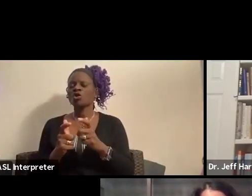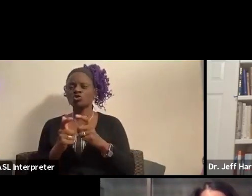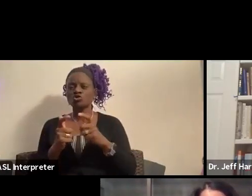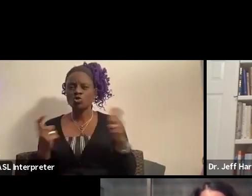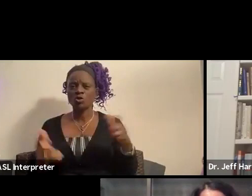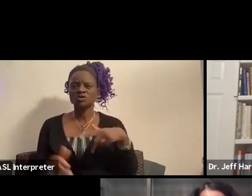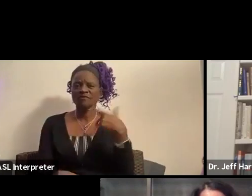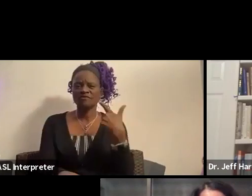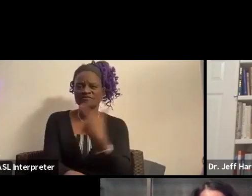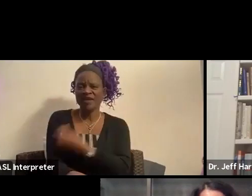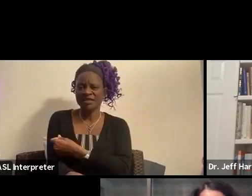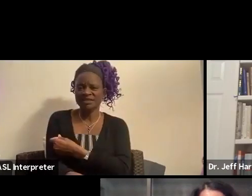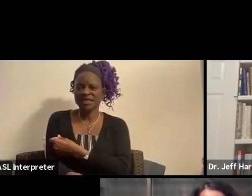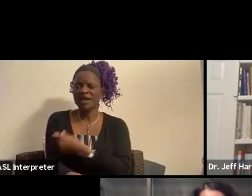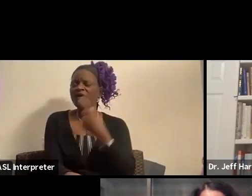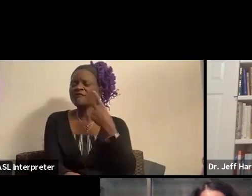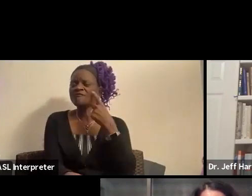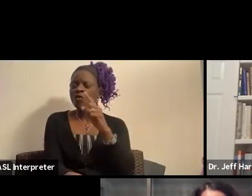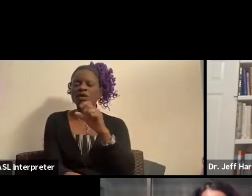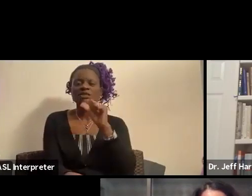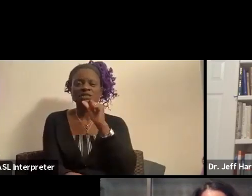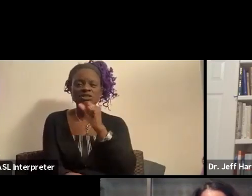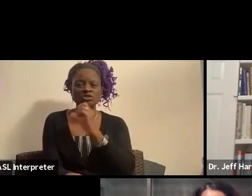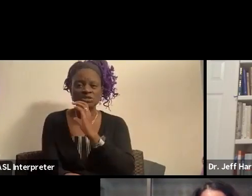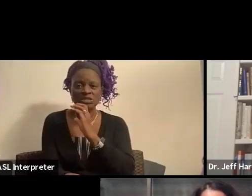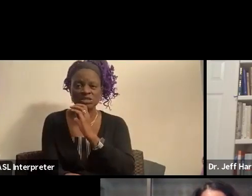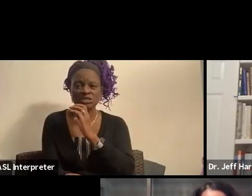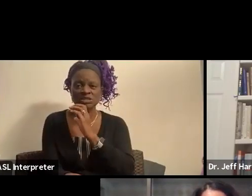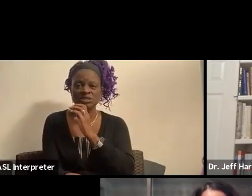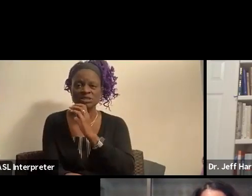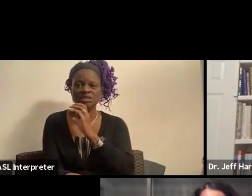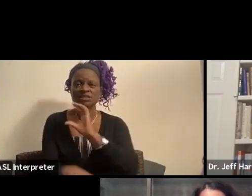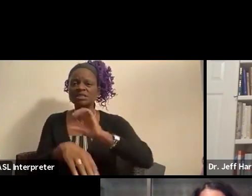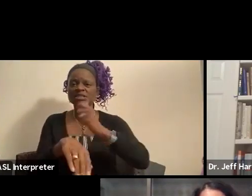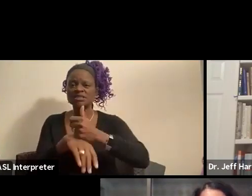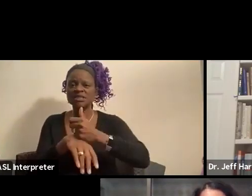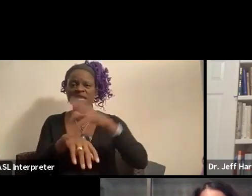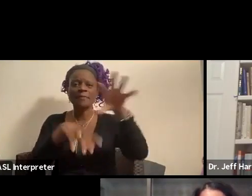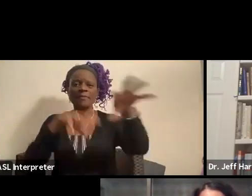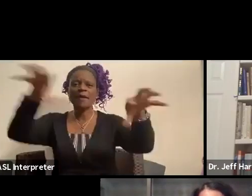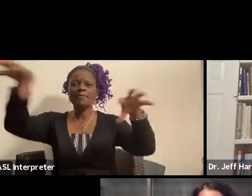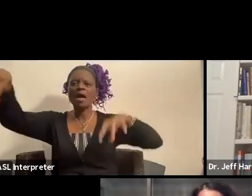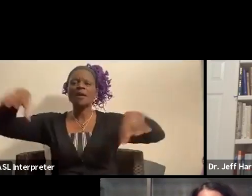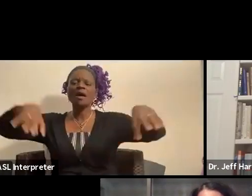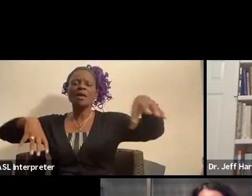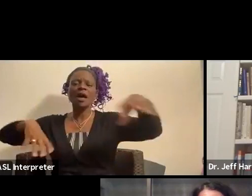seniors at different locations throughout the county. And this will help to supplement the